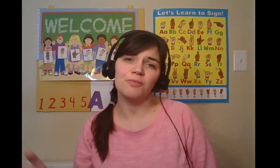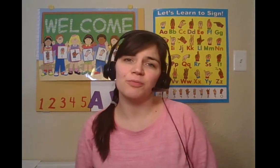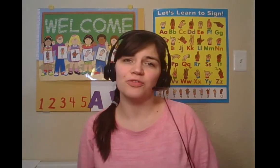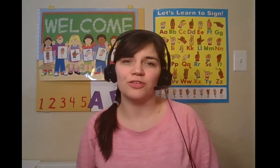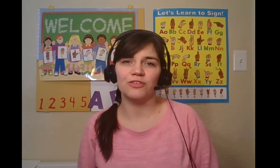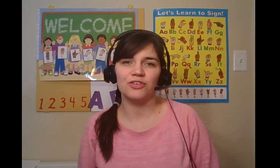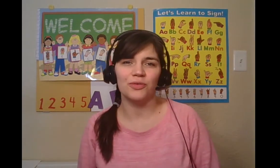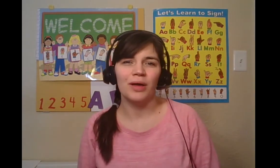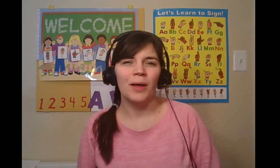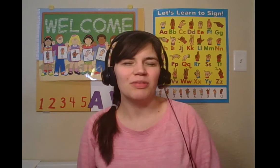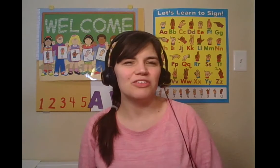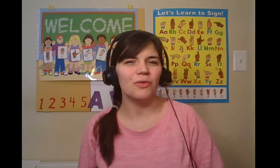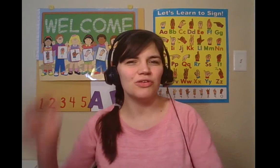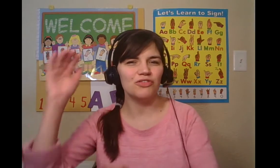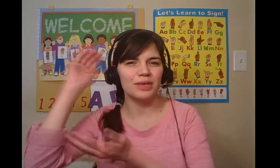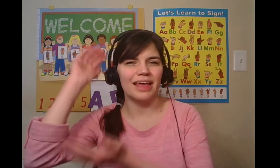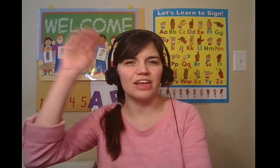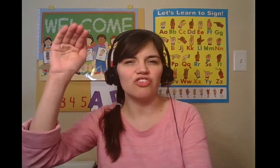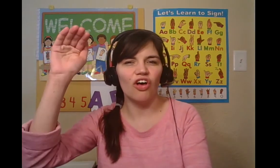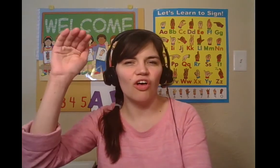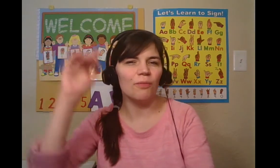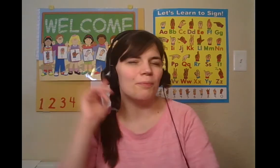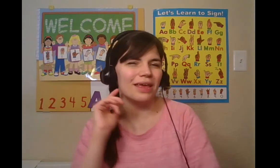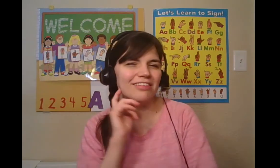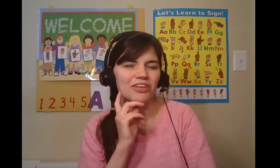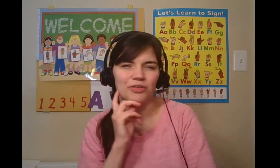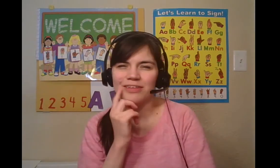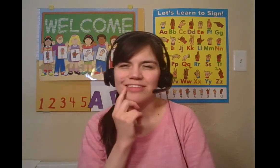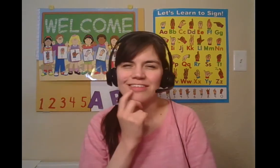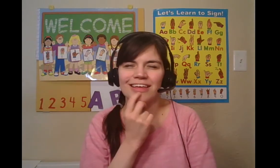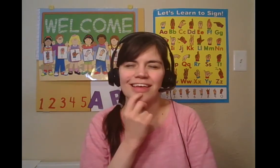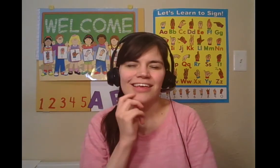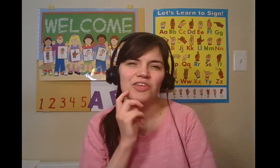people do this too, but they don't usually like tall big centerpieces. Can